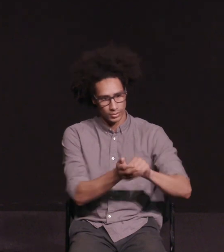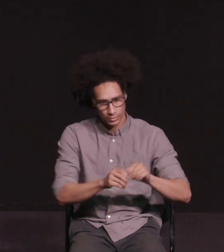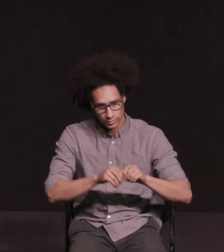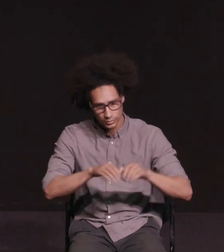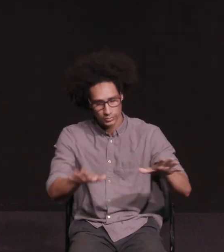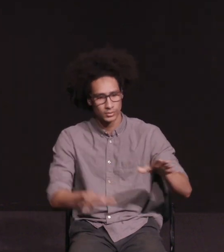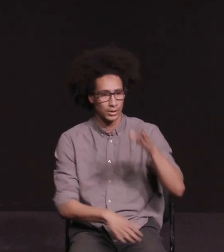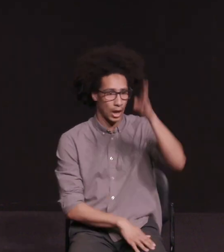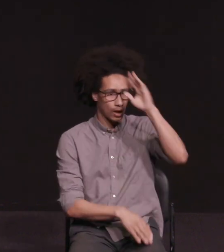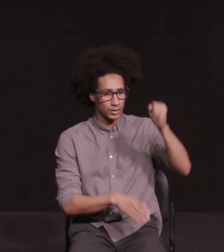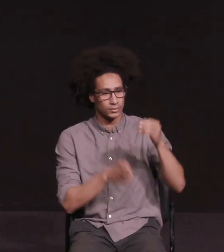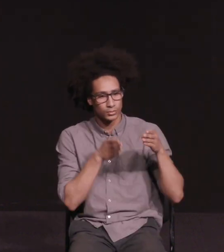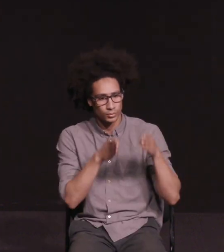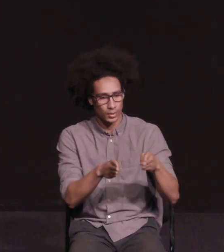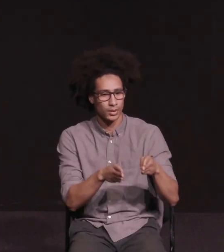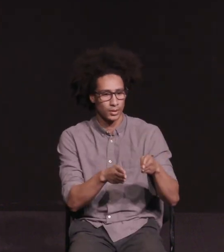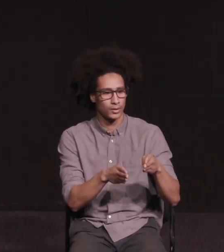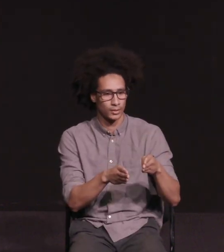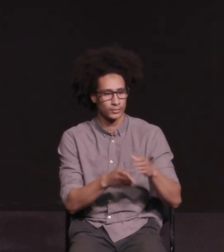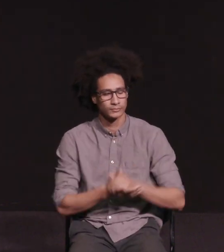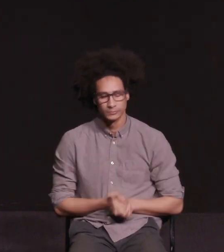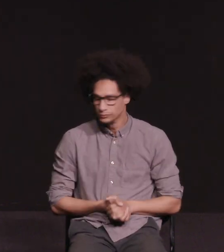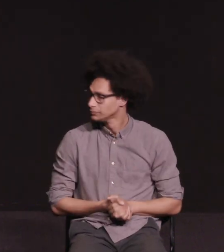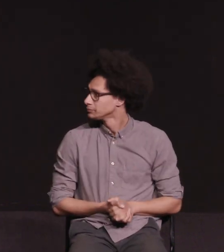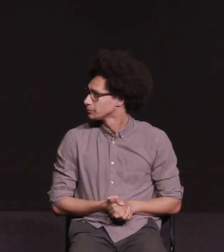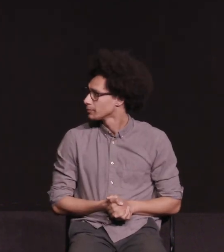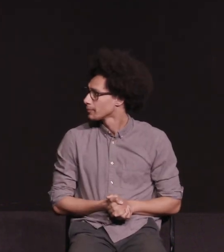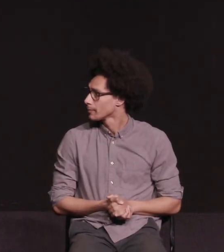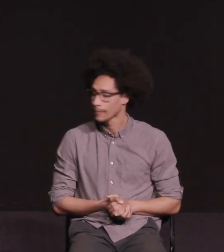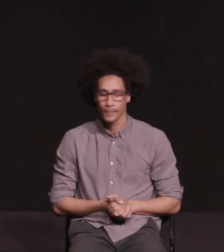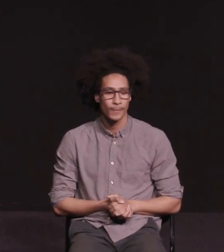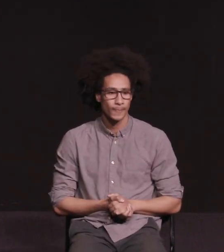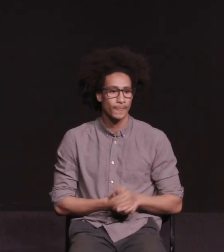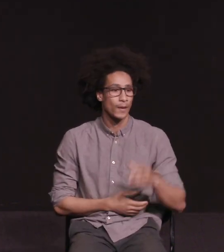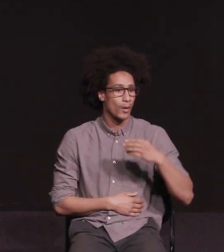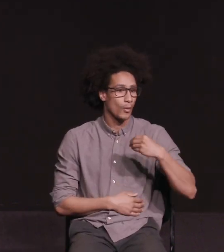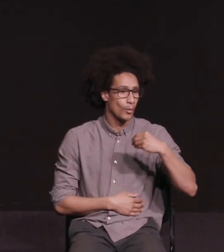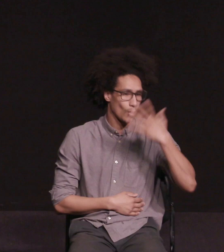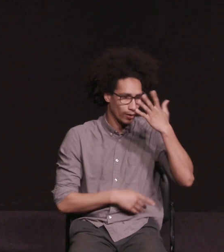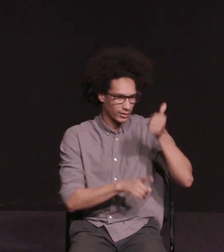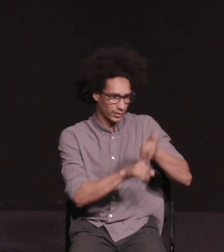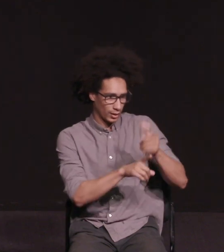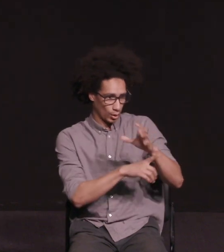Baptist Publication Society, a white-administered organization.